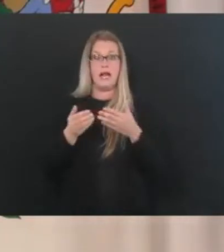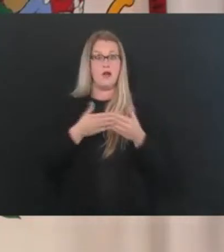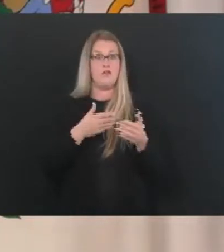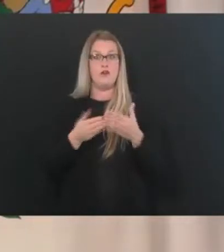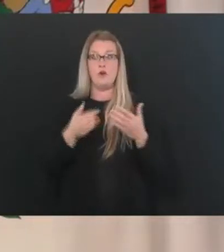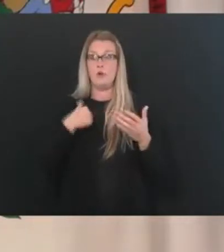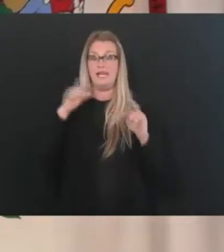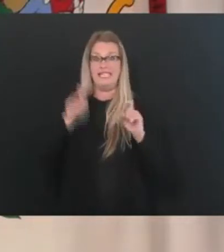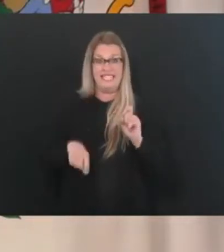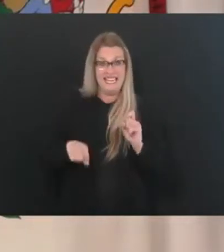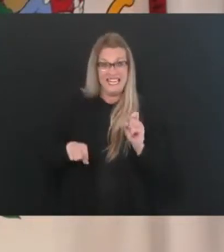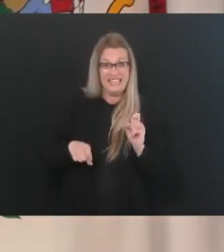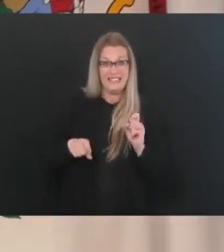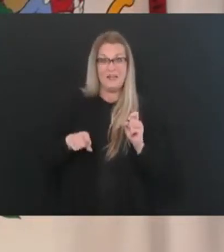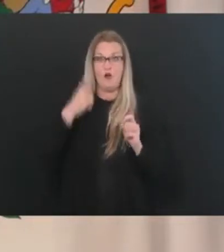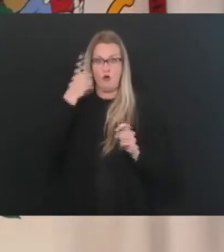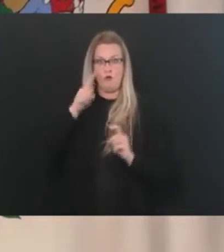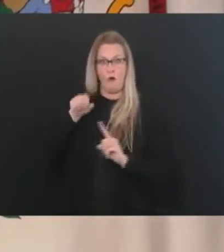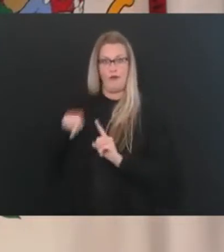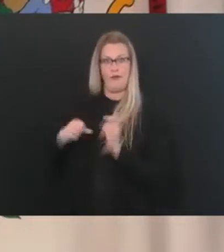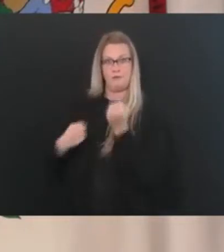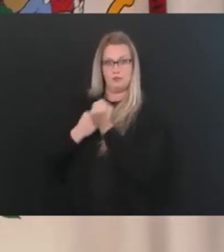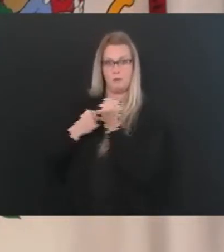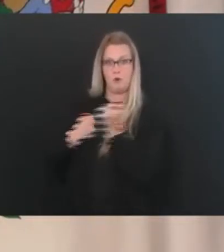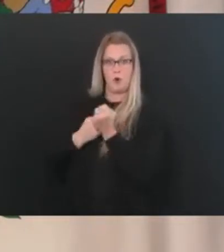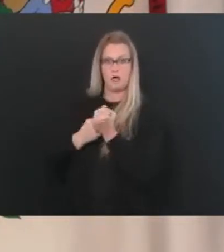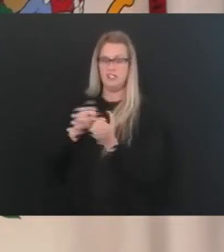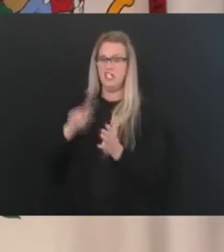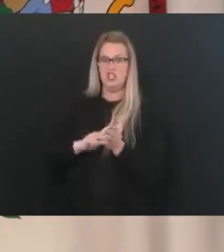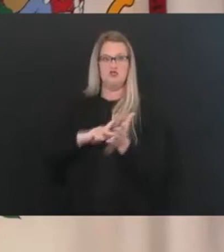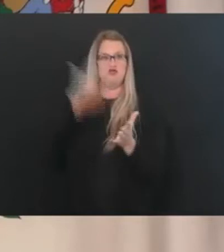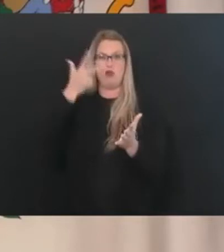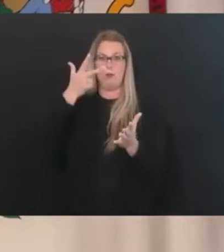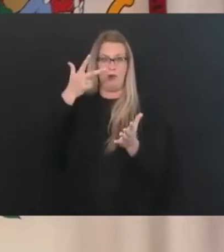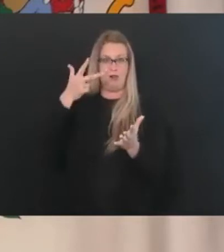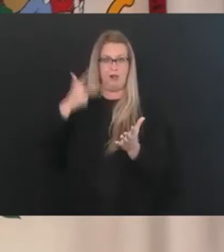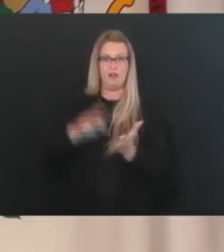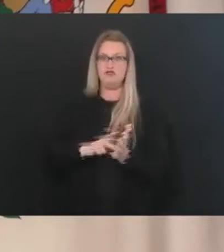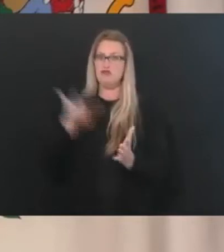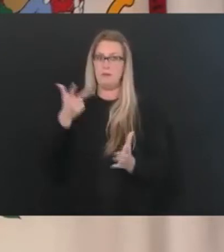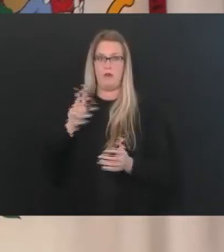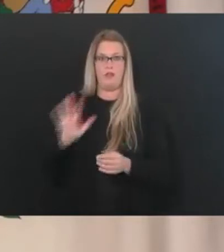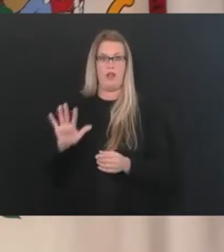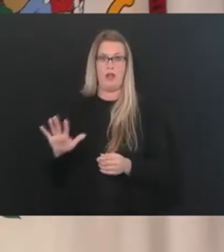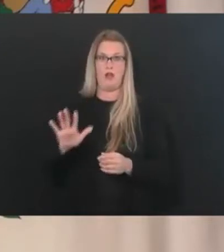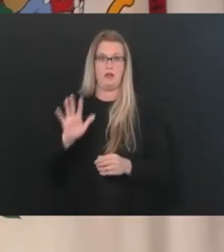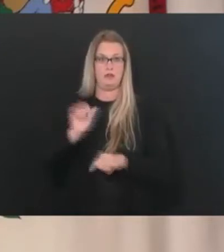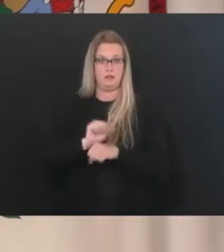THERE'S NO POINT IN TRYING TO TURN THE FINE TUNE DIAL ON THE TV, WE'RE NOT GETTING IT DONE. WHATEVER WE NEED TO DO FOR THE